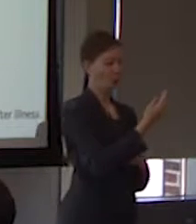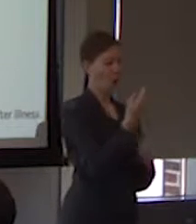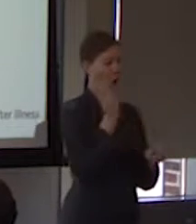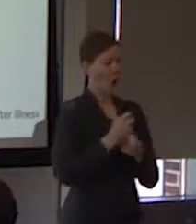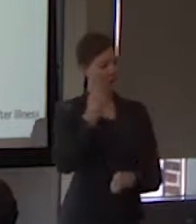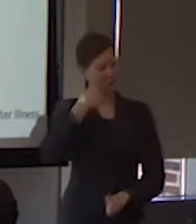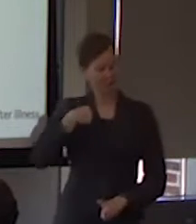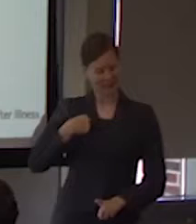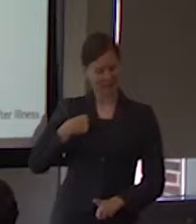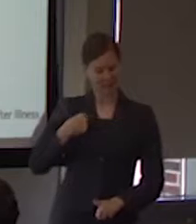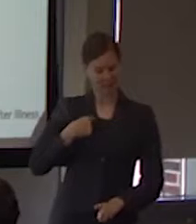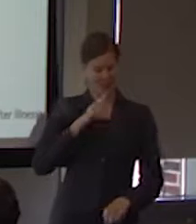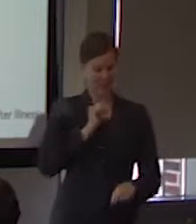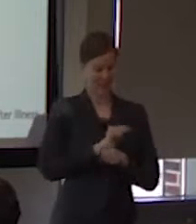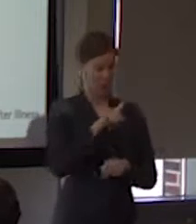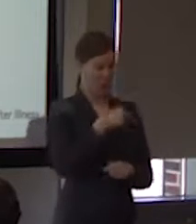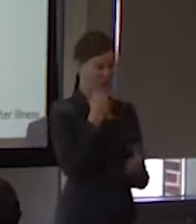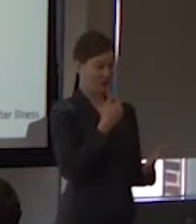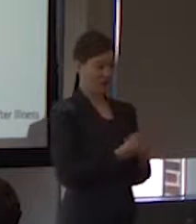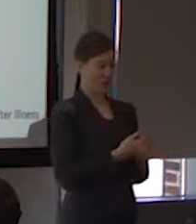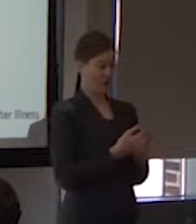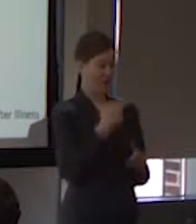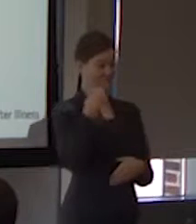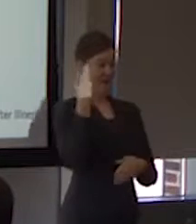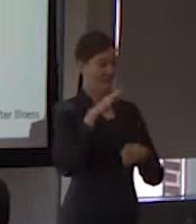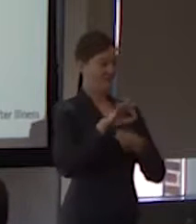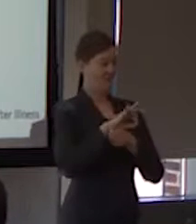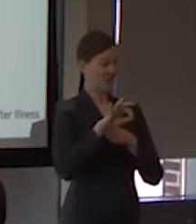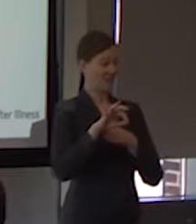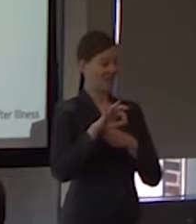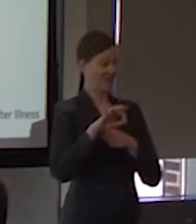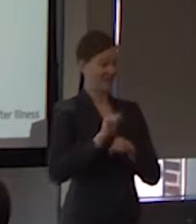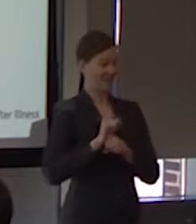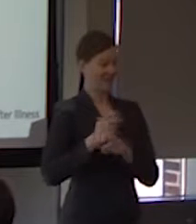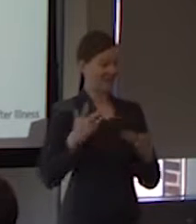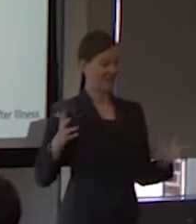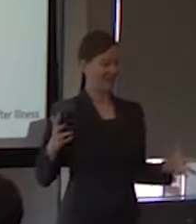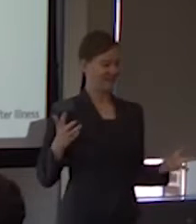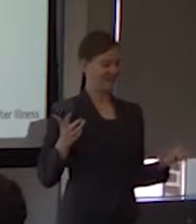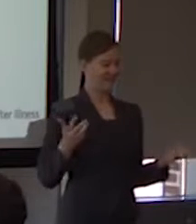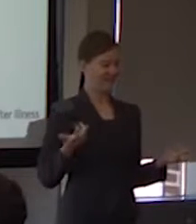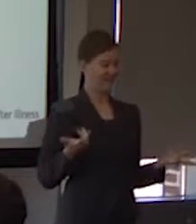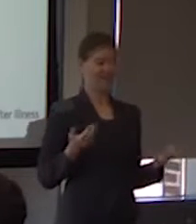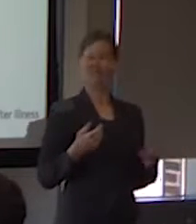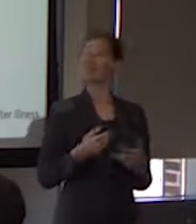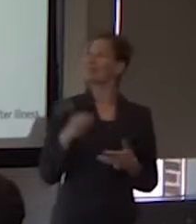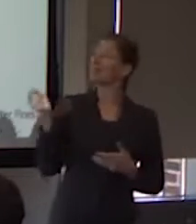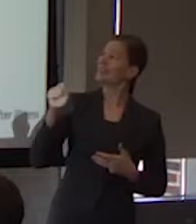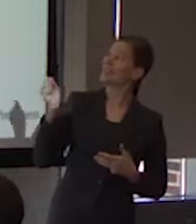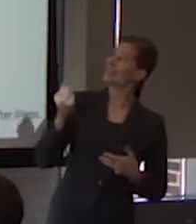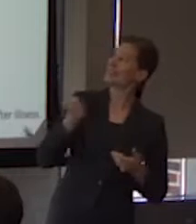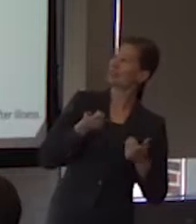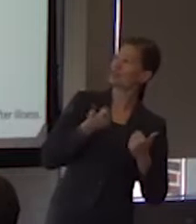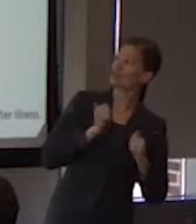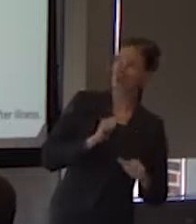Or that I'm actually only good at the "high-functioning" tasks? Yeah, try explaining to the world